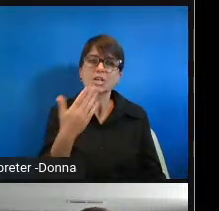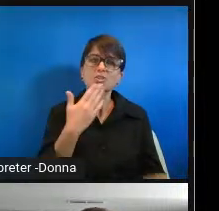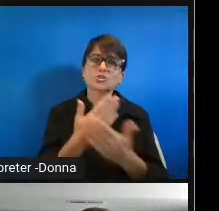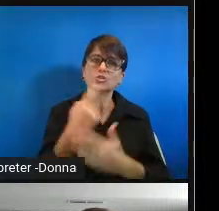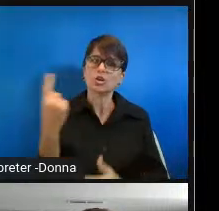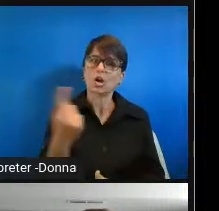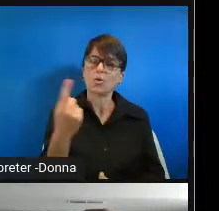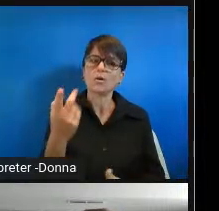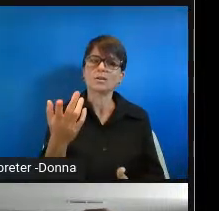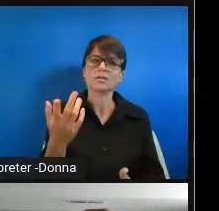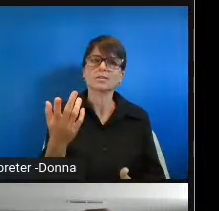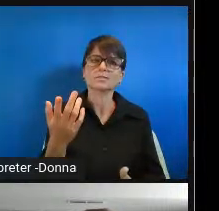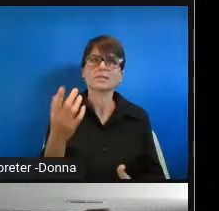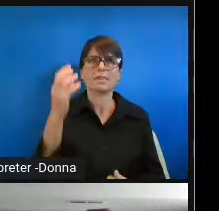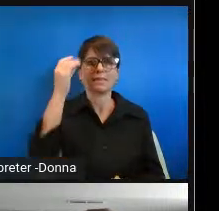You may ask when you should use a Dialog